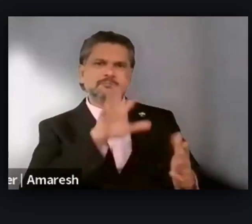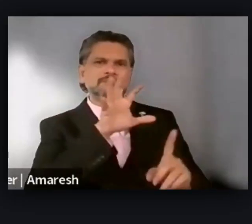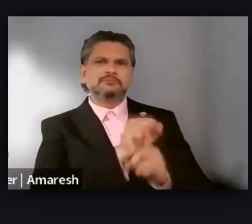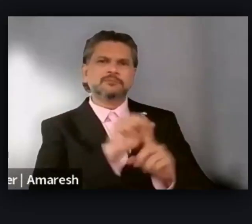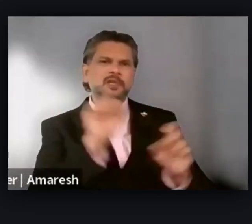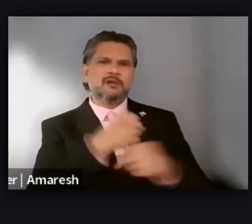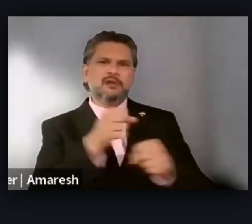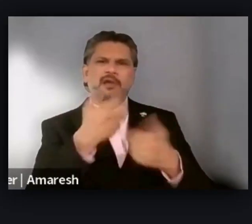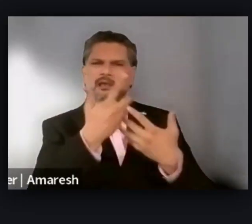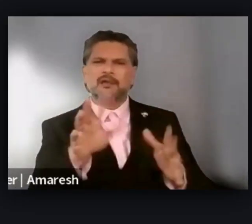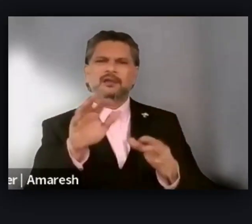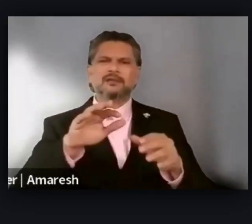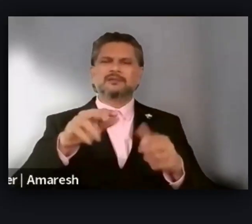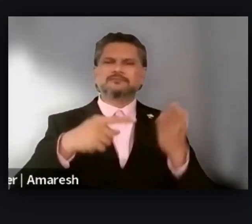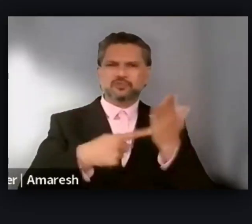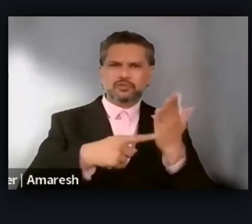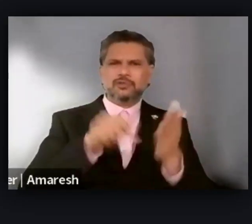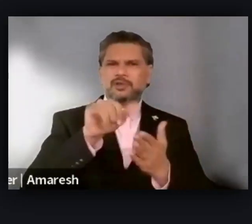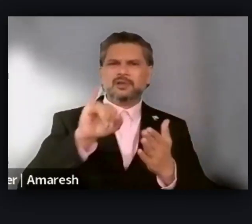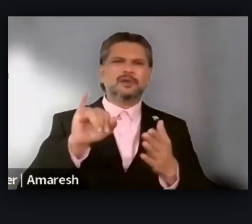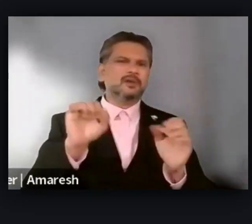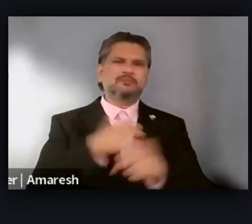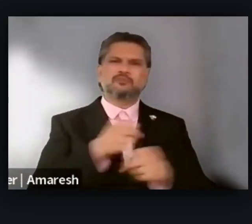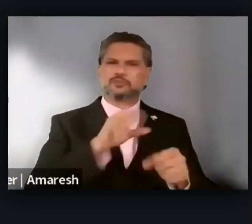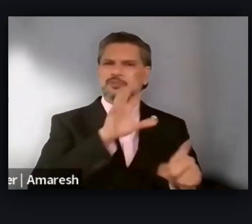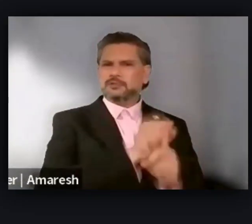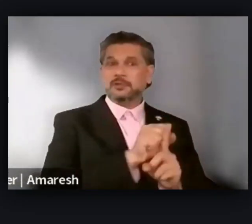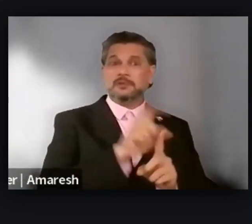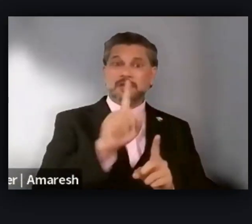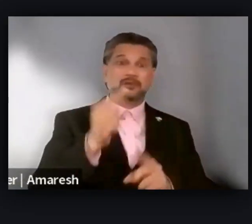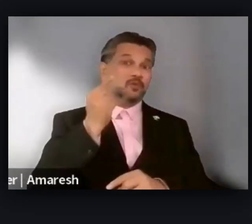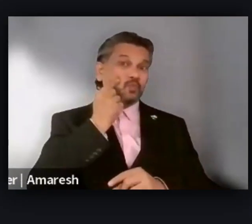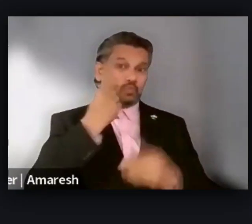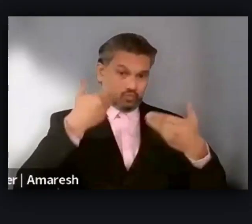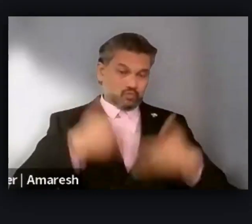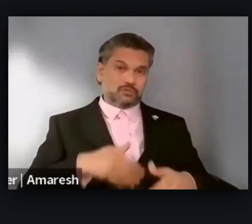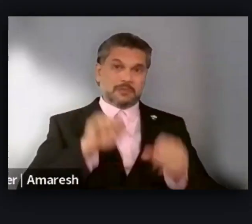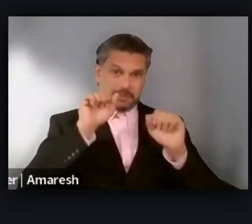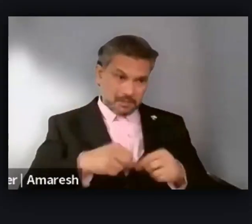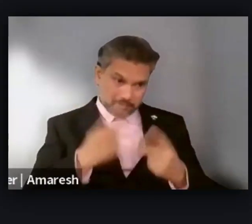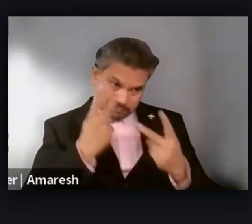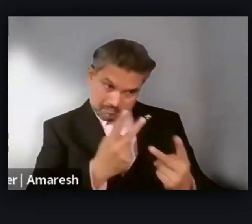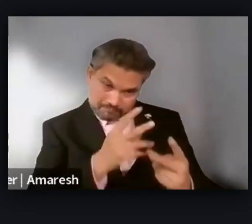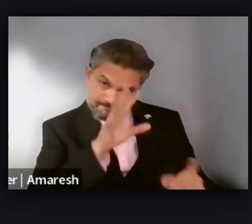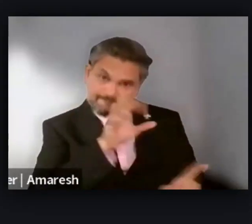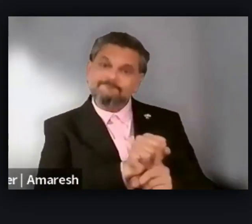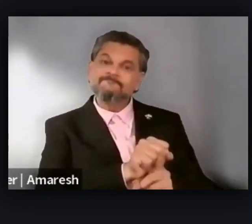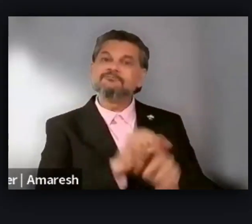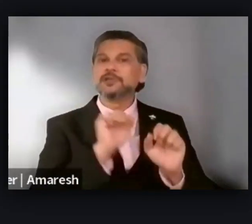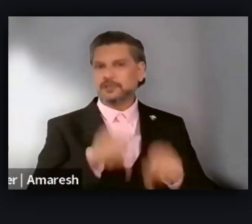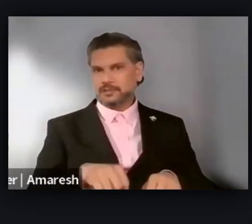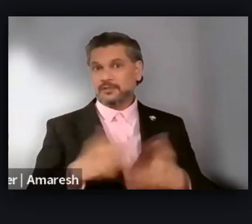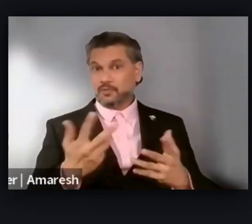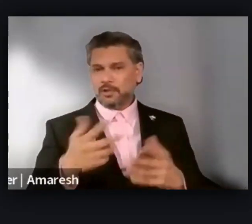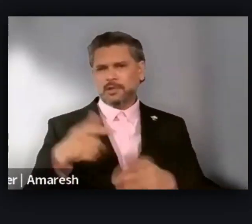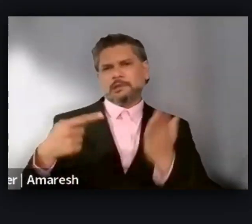And I thank Vint Cerf when he says that we need and the technological world needs human